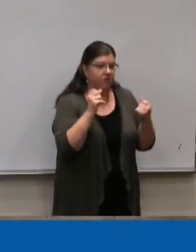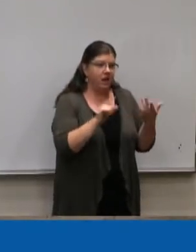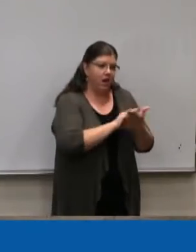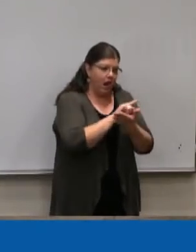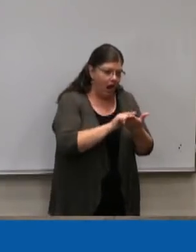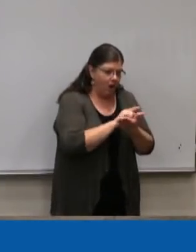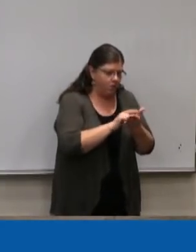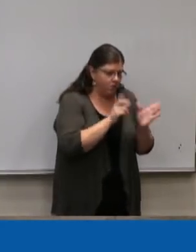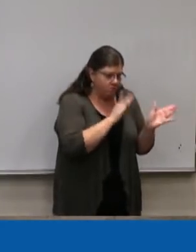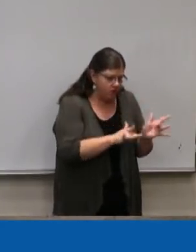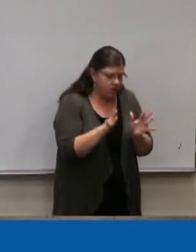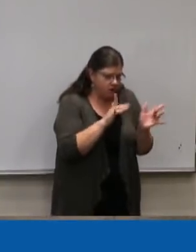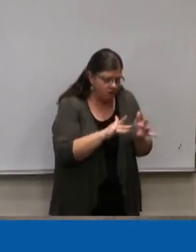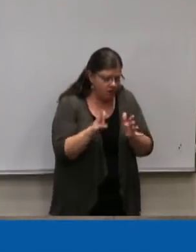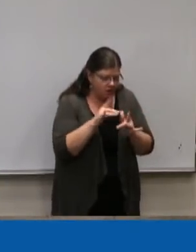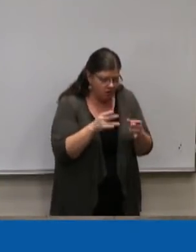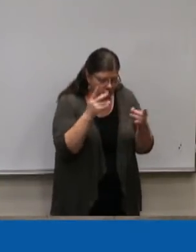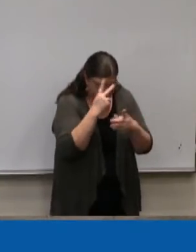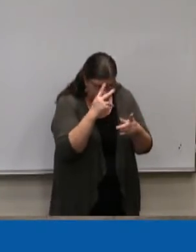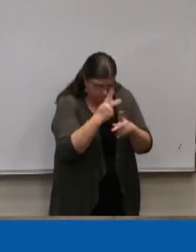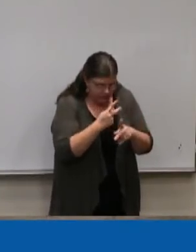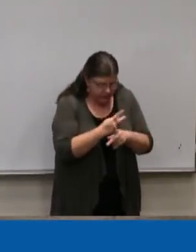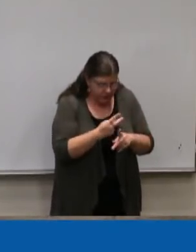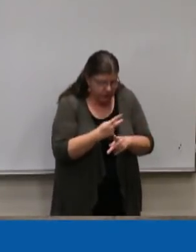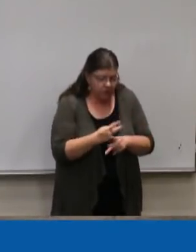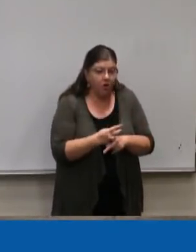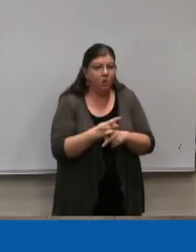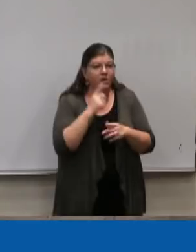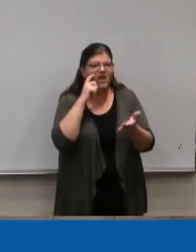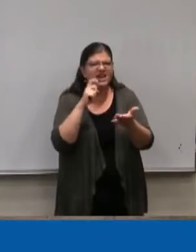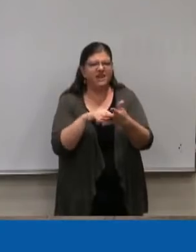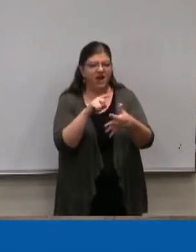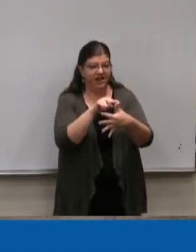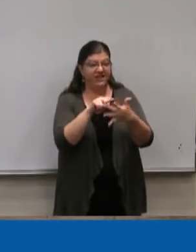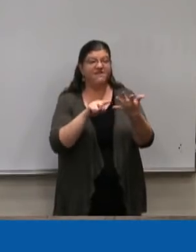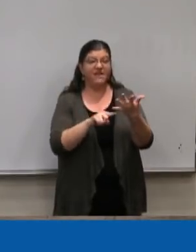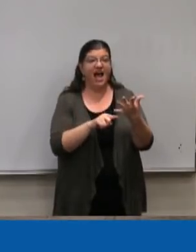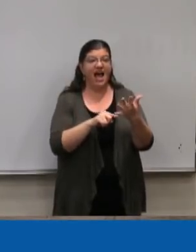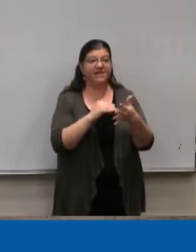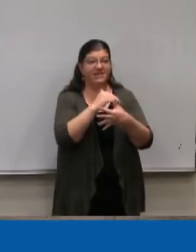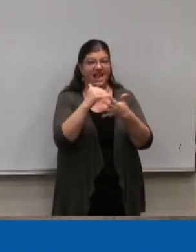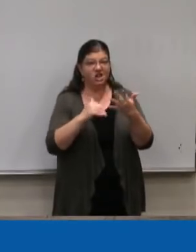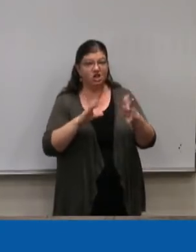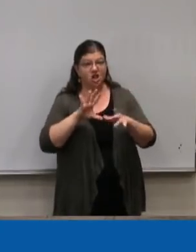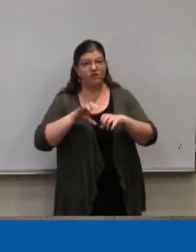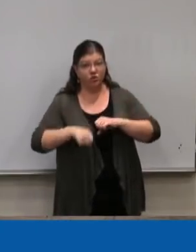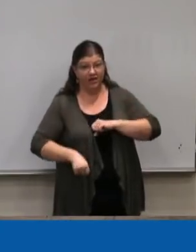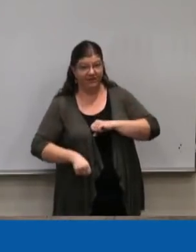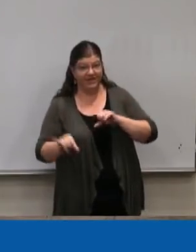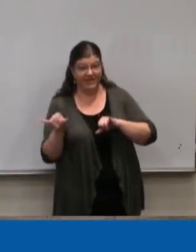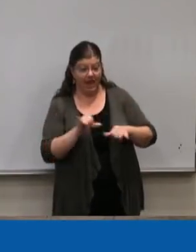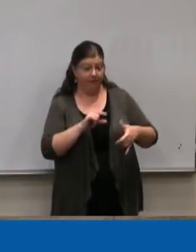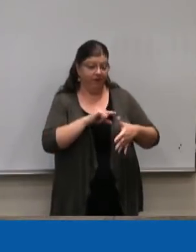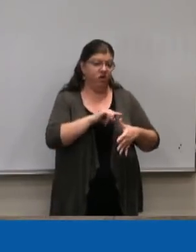this together and we've identified it as the five stages of grief that we've gone through. So first we were in denial, right, ?Oh this will all be